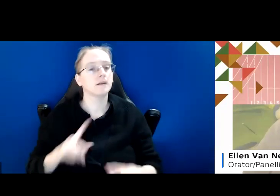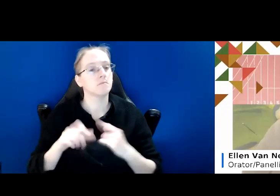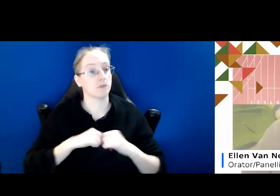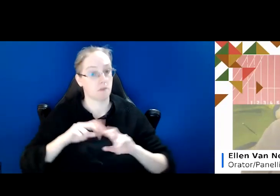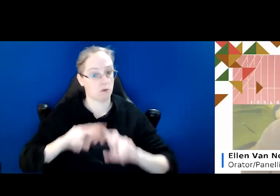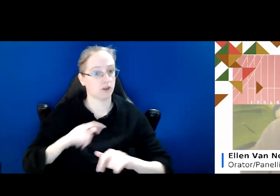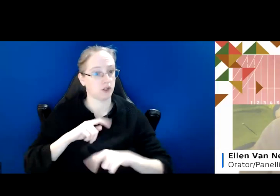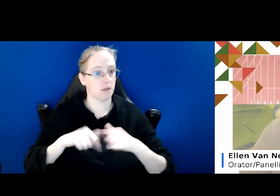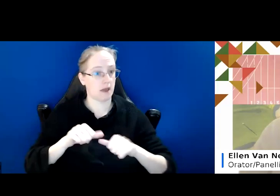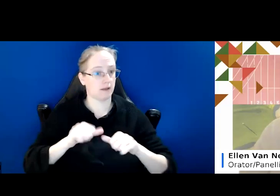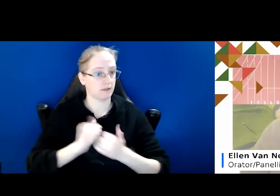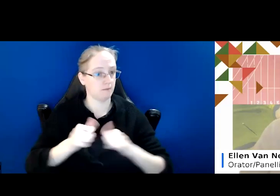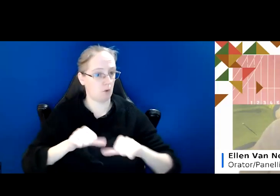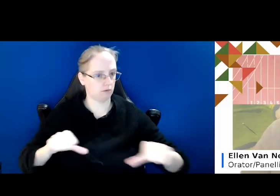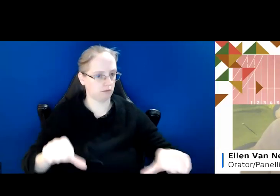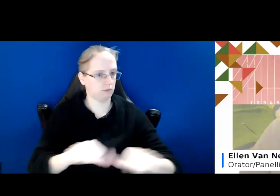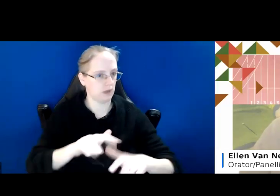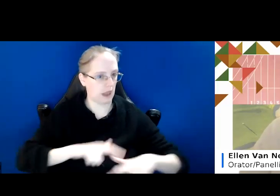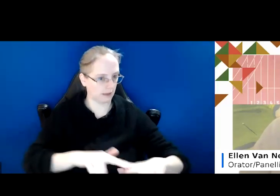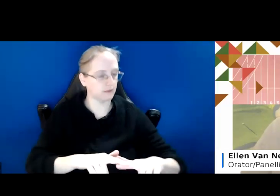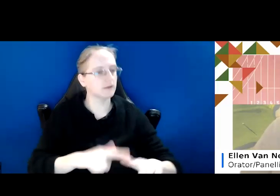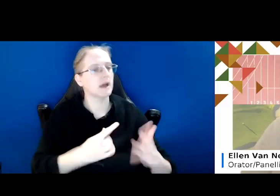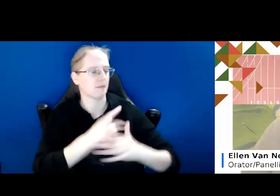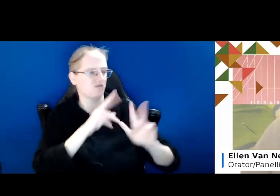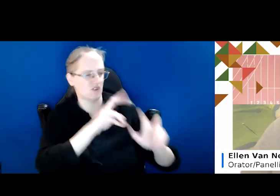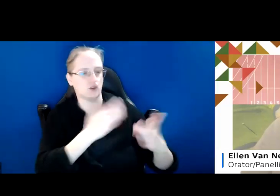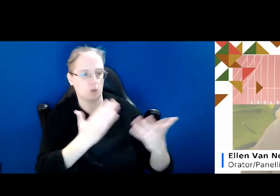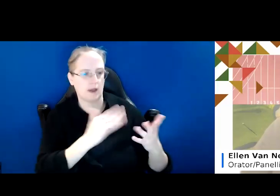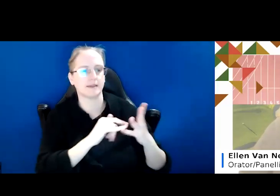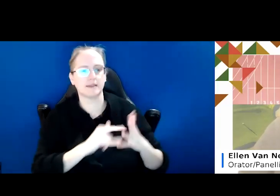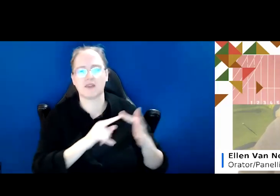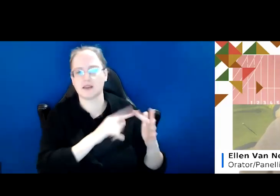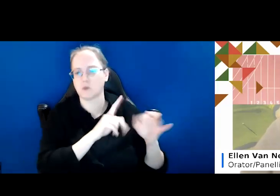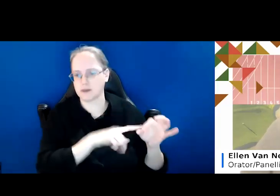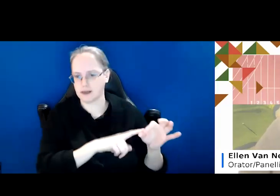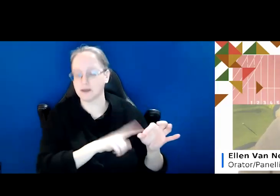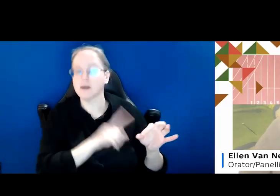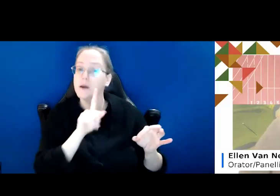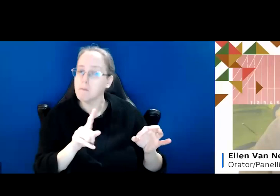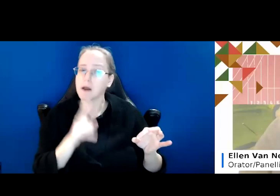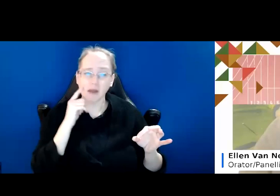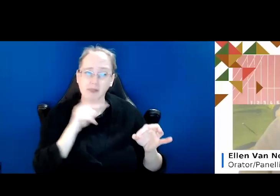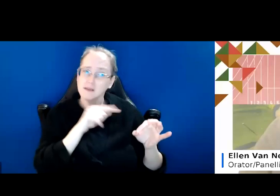took place in south east Queensland, but I would say it's indicative of the rest of the continent.